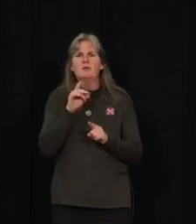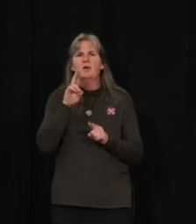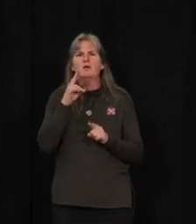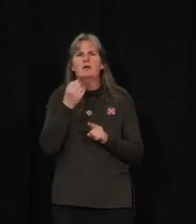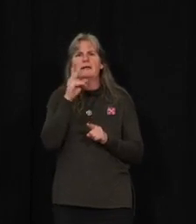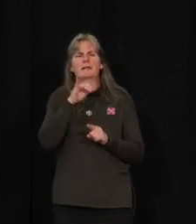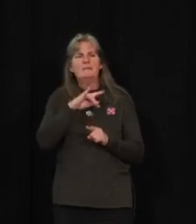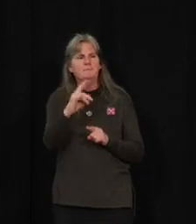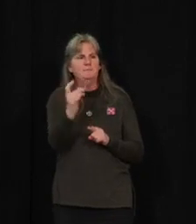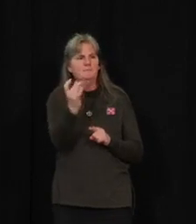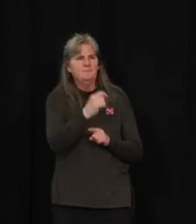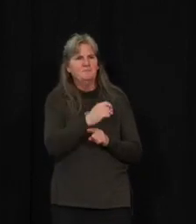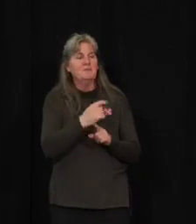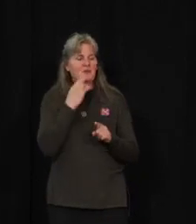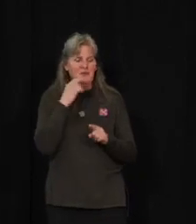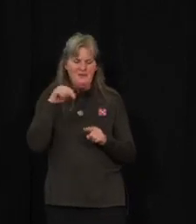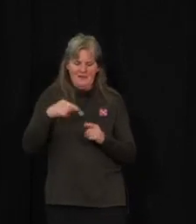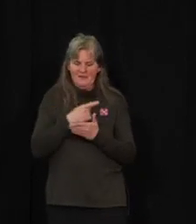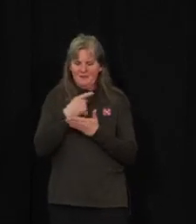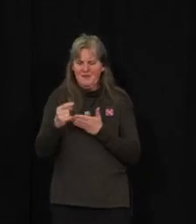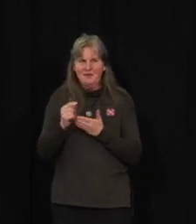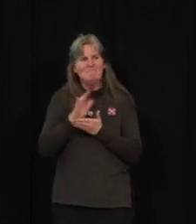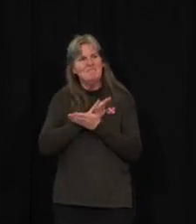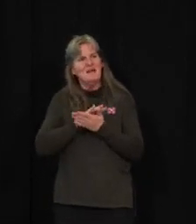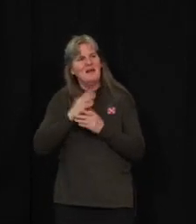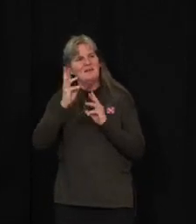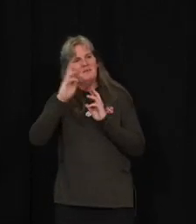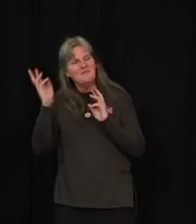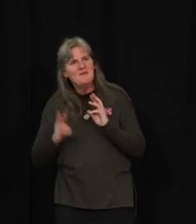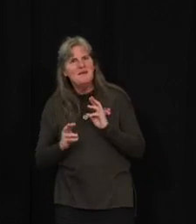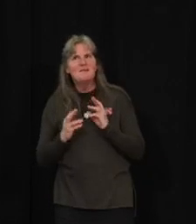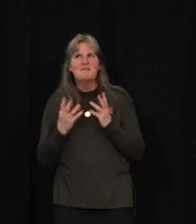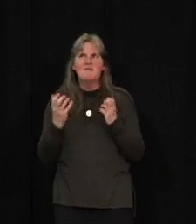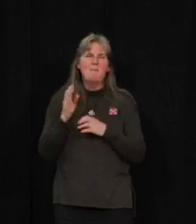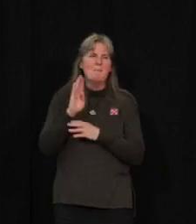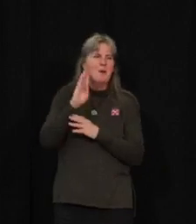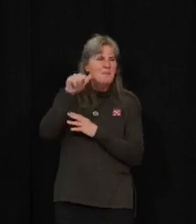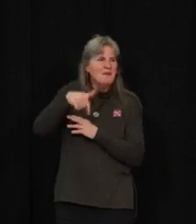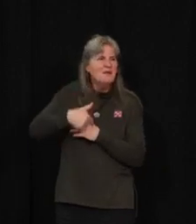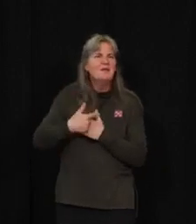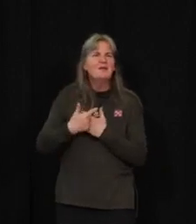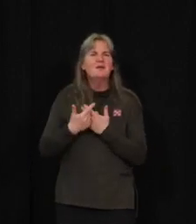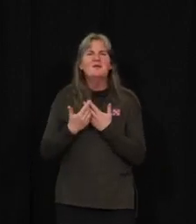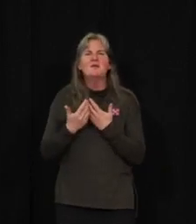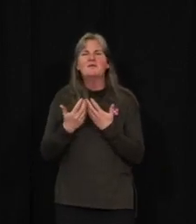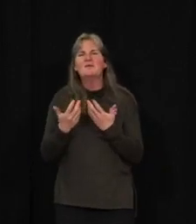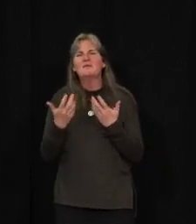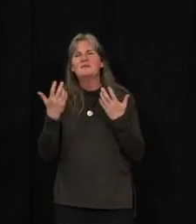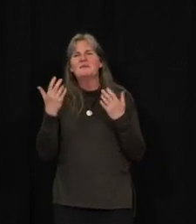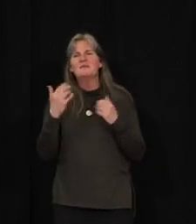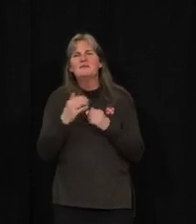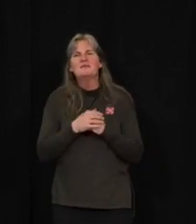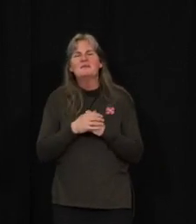People are going to be thinking about barbecuing. We all know that 10 percent or less limit.